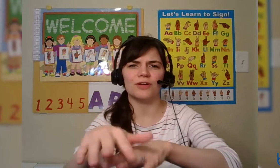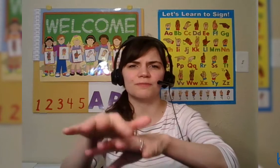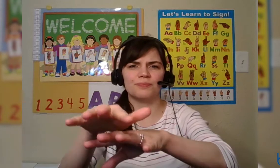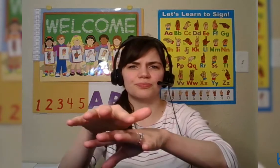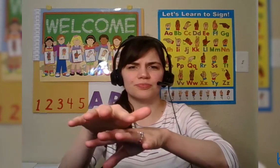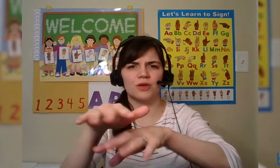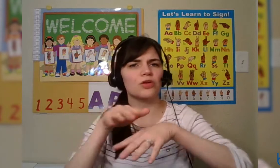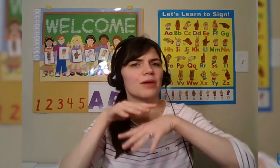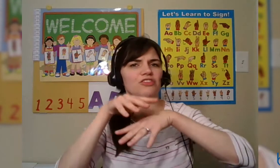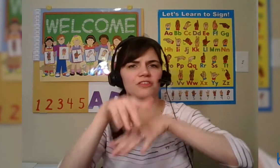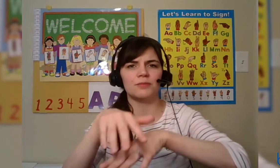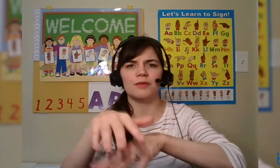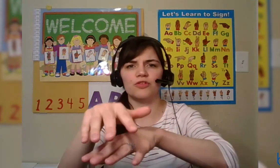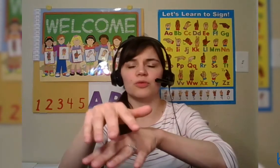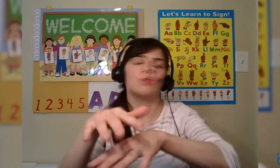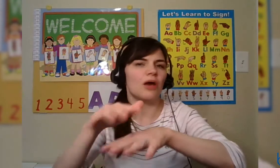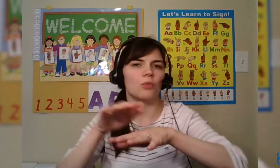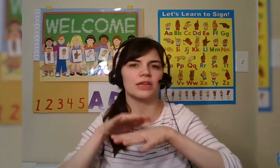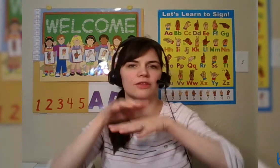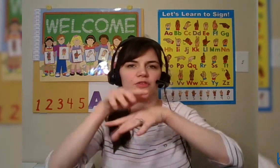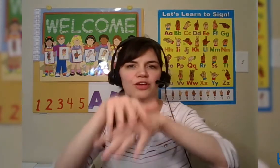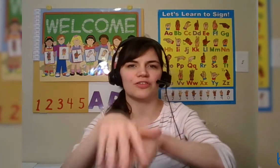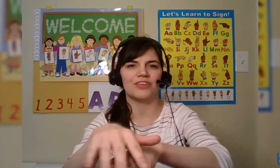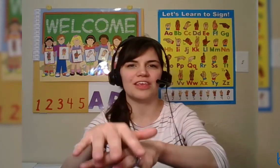Or you might just see people do it without wiggling their fingers. Either